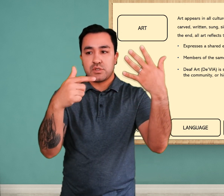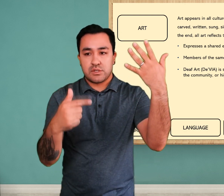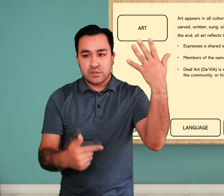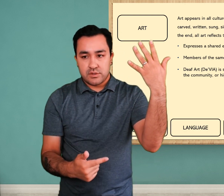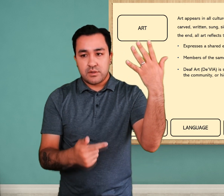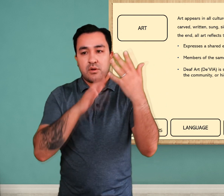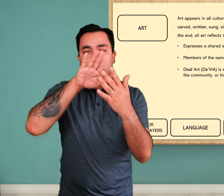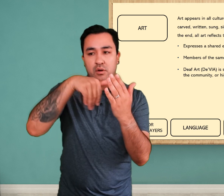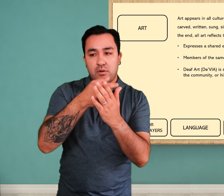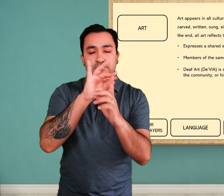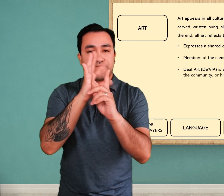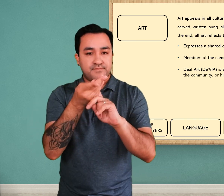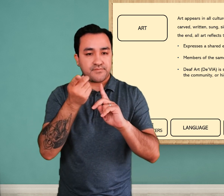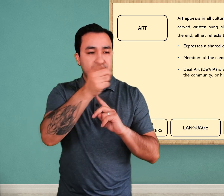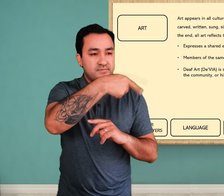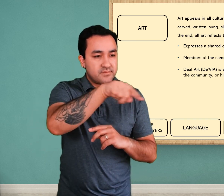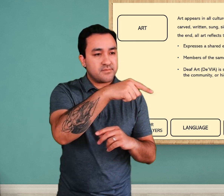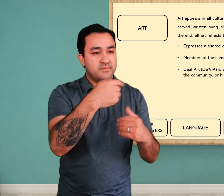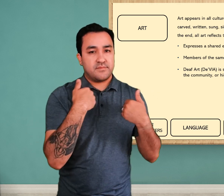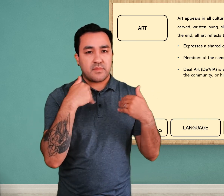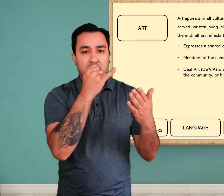All cultures have some form of art.